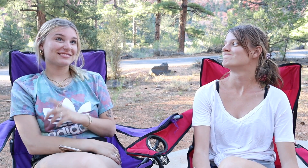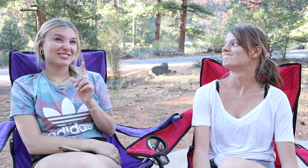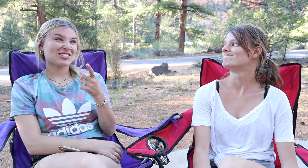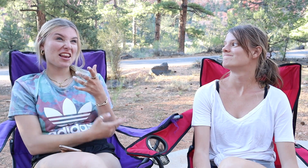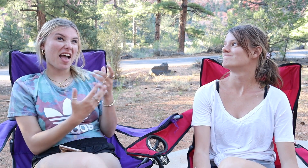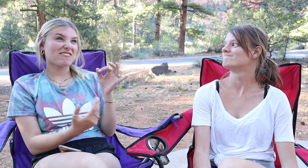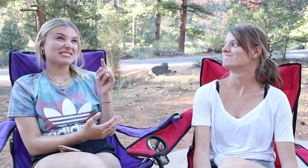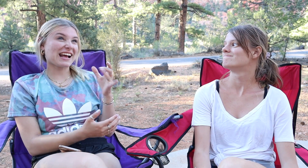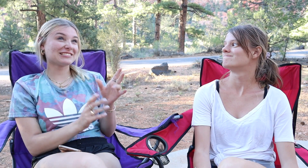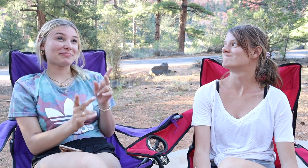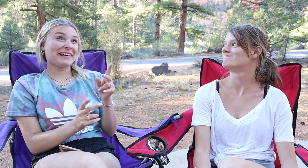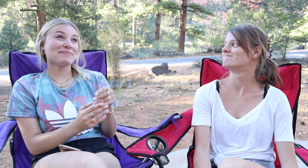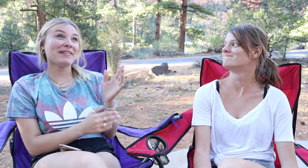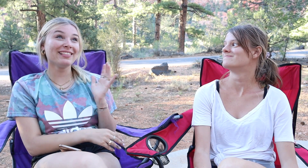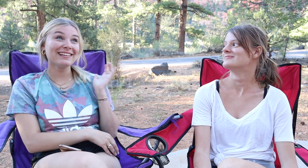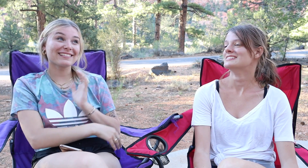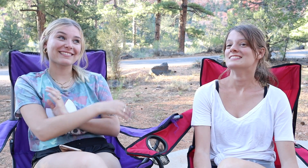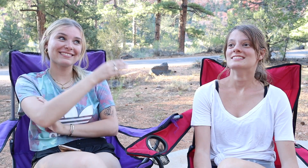*chuckles there were a lot of toxic people in my life